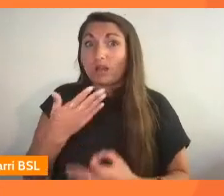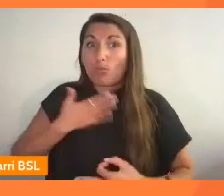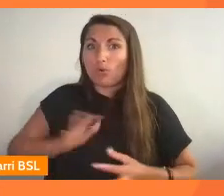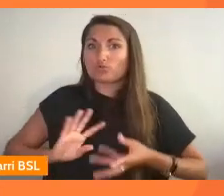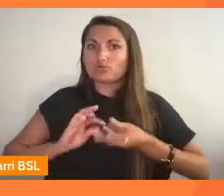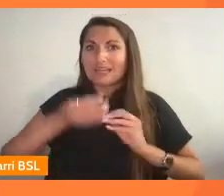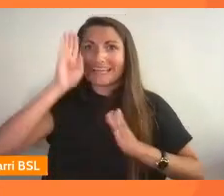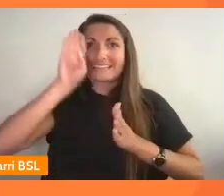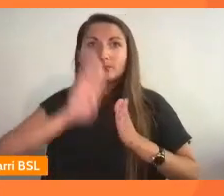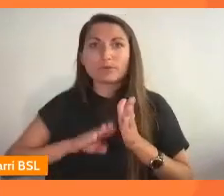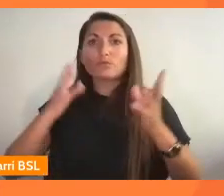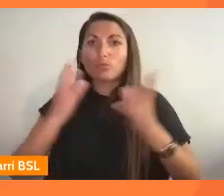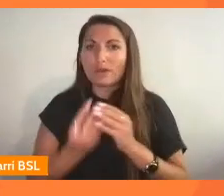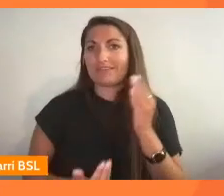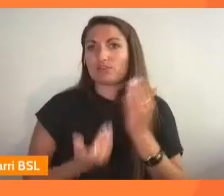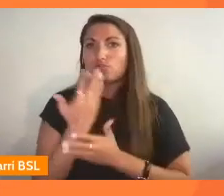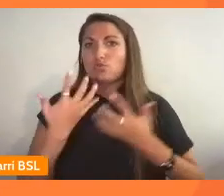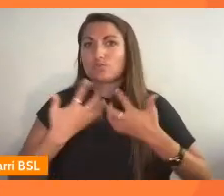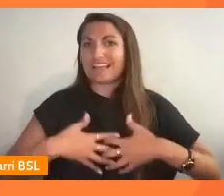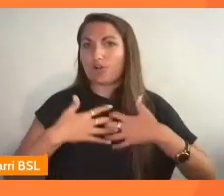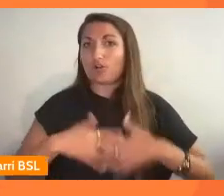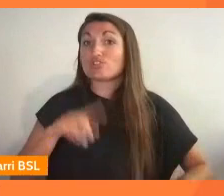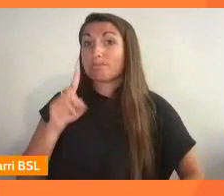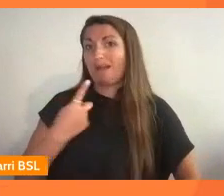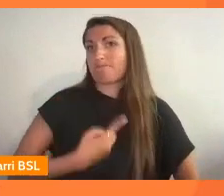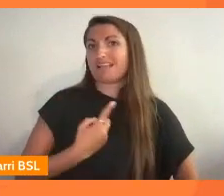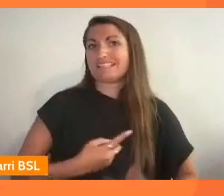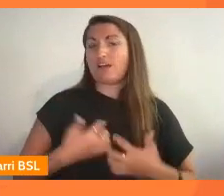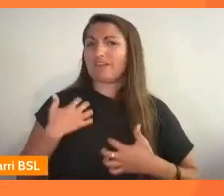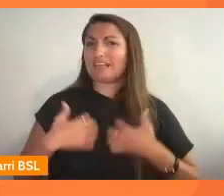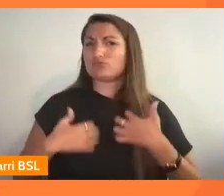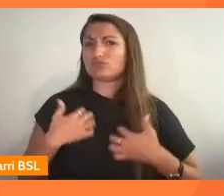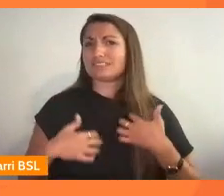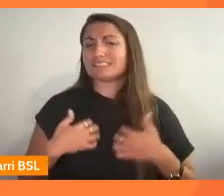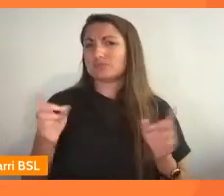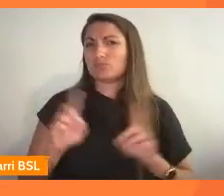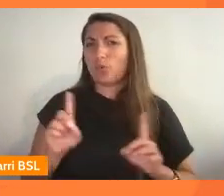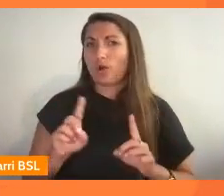technology, but I have always been really interested in how they help us layer on to the world.